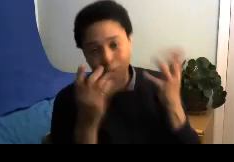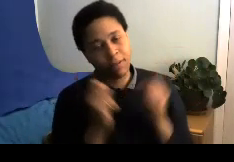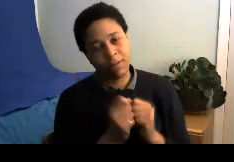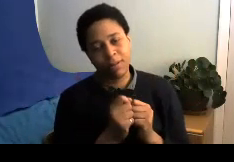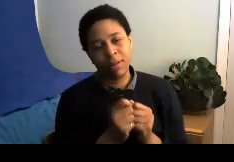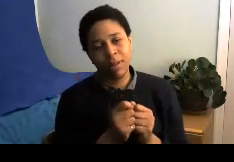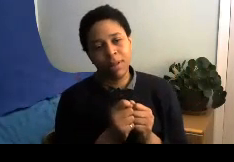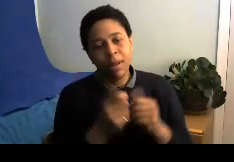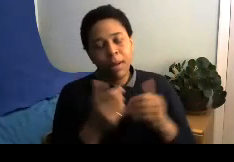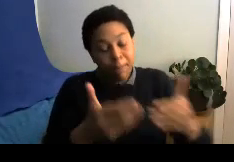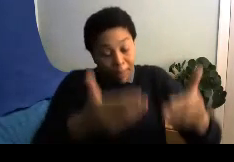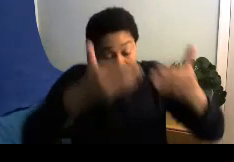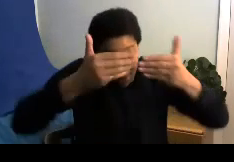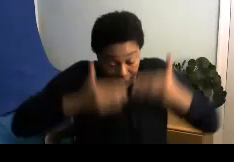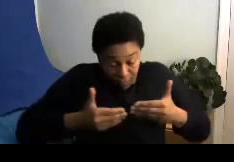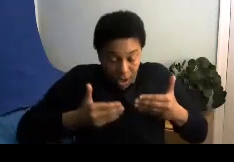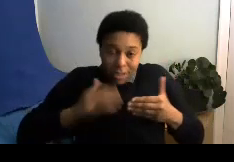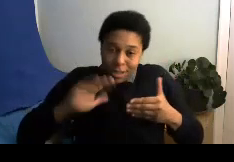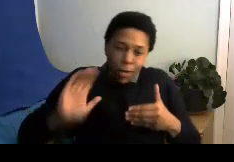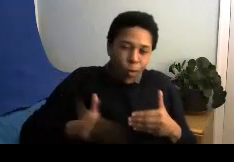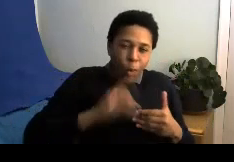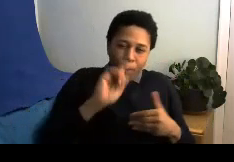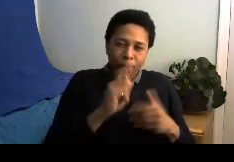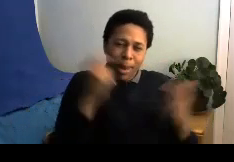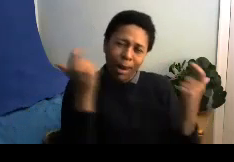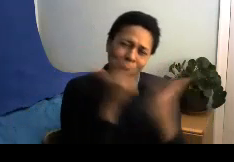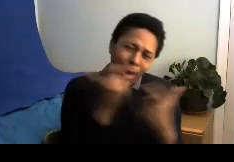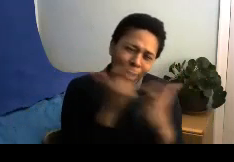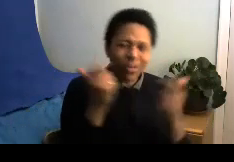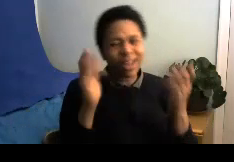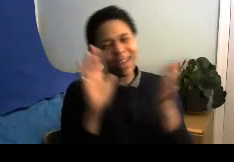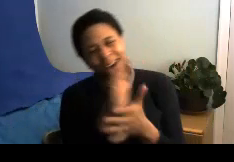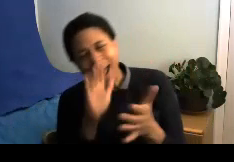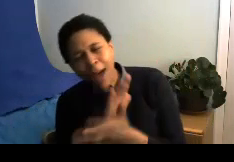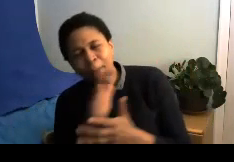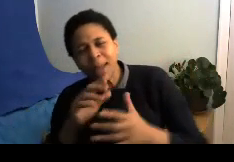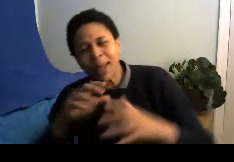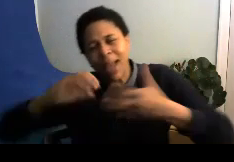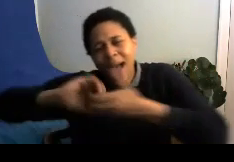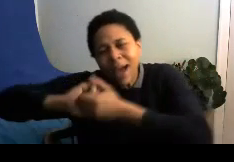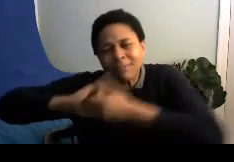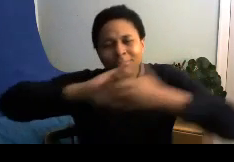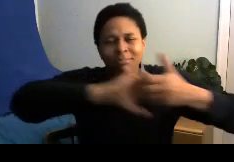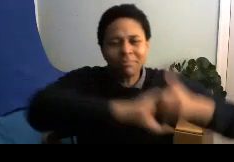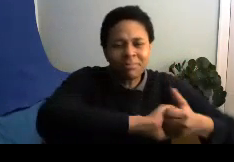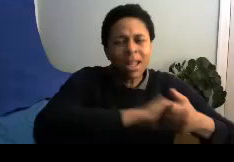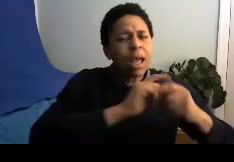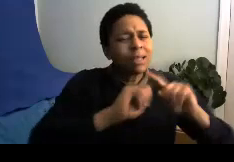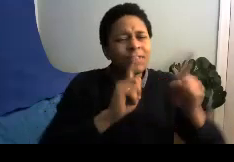foreground, all laughing together, you've got like, you know, really a sort of, like, multicultural group of people,